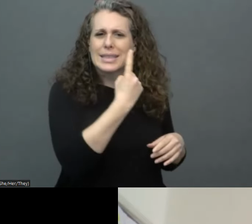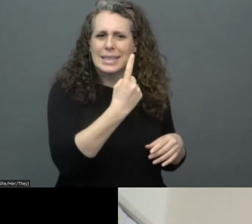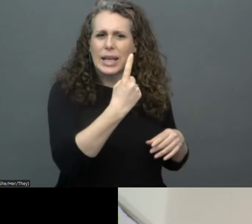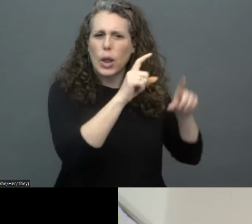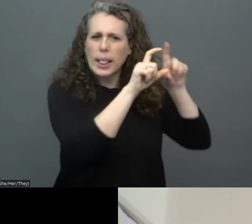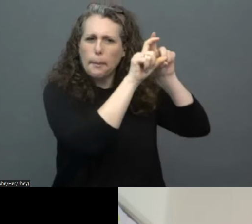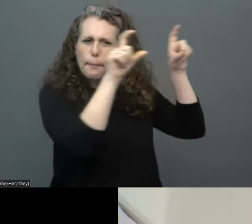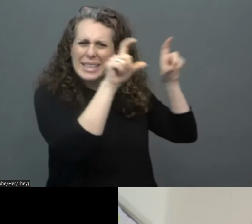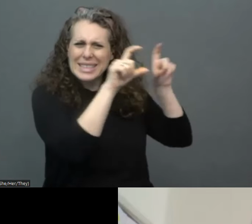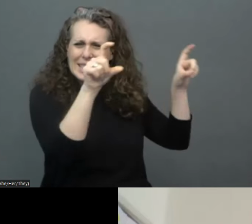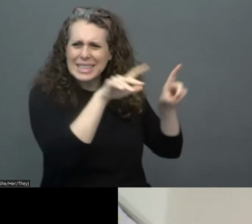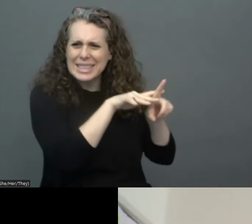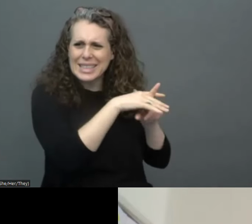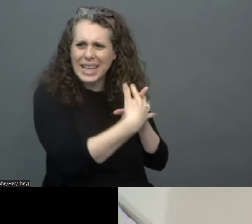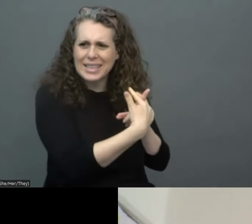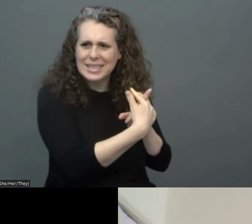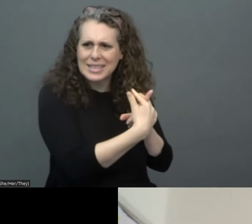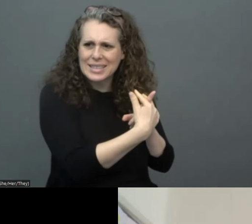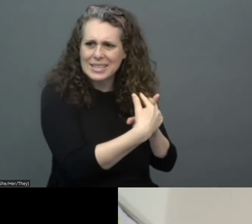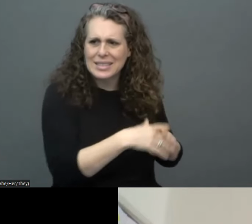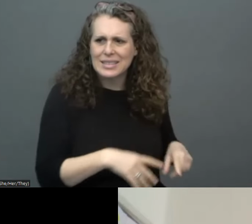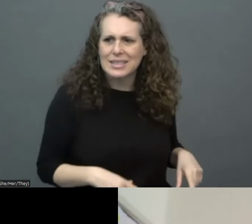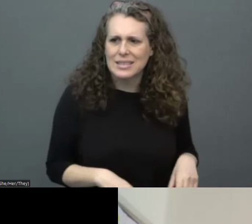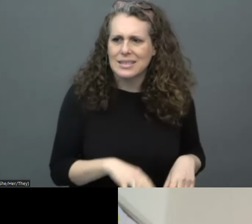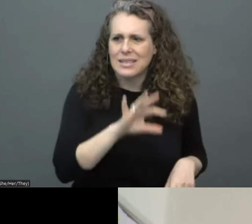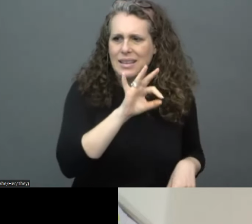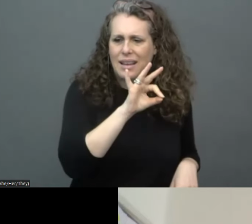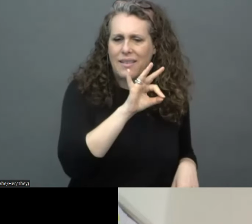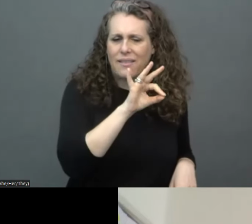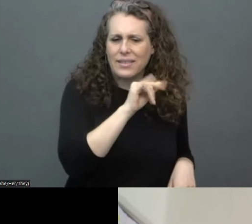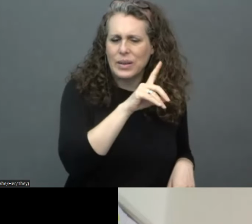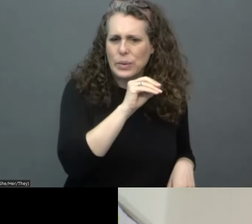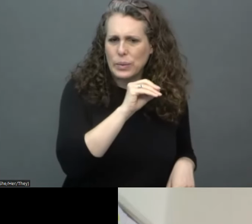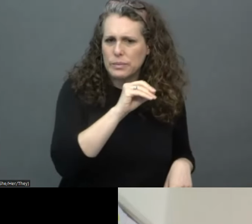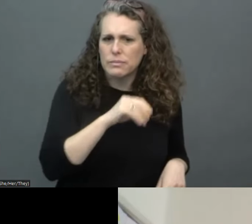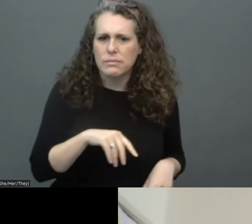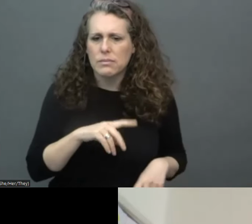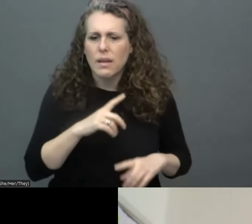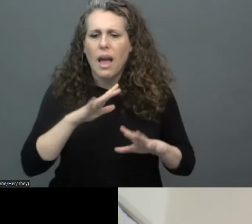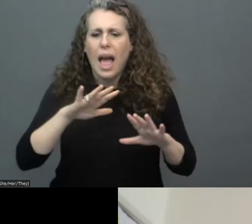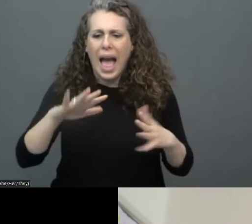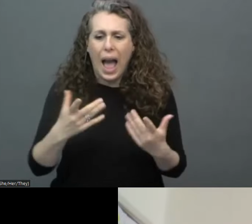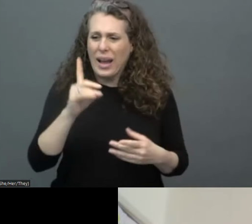And that deals with how do you identify the data you need and how do you collect the data you need?